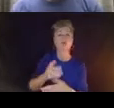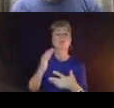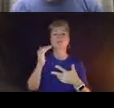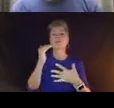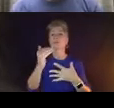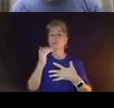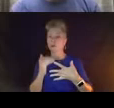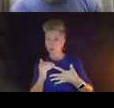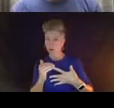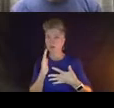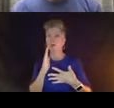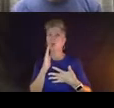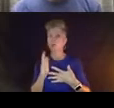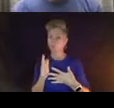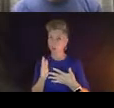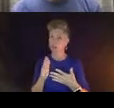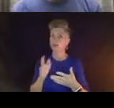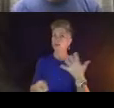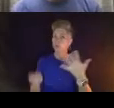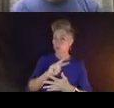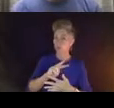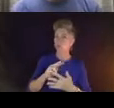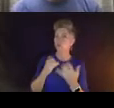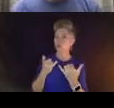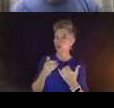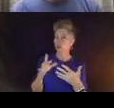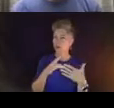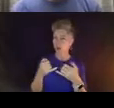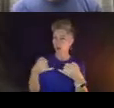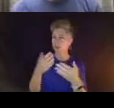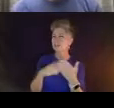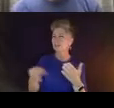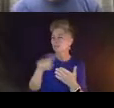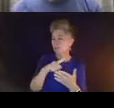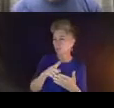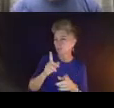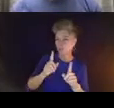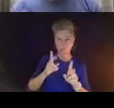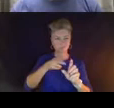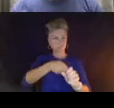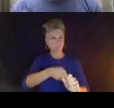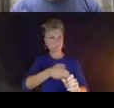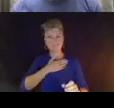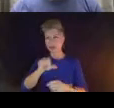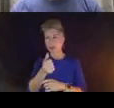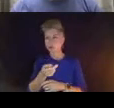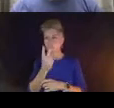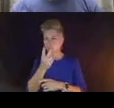on masculinizing therapy as well as feminizing therapy, some of this will be somewhat familiar. We're gonna talk about how to get started